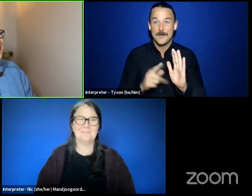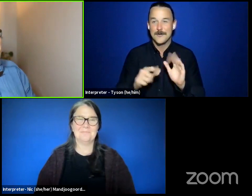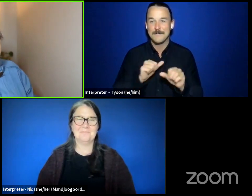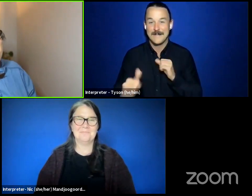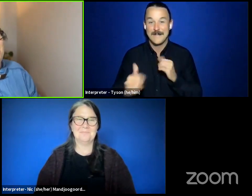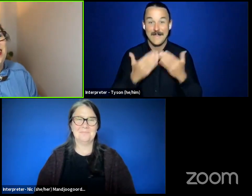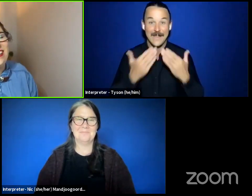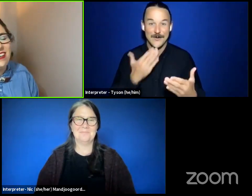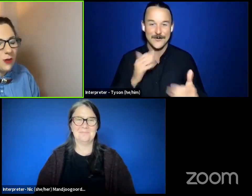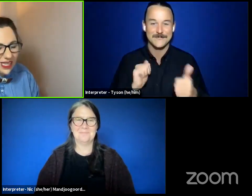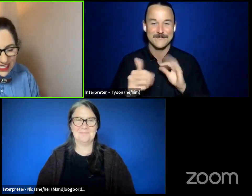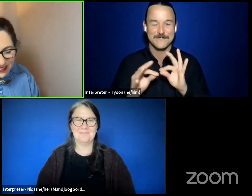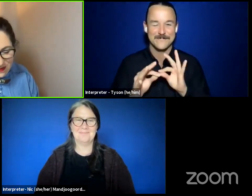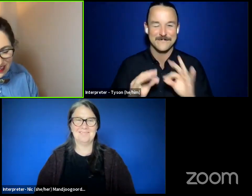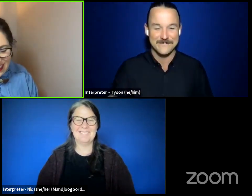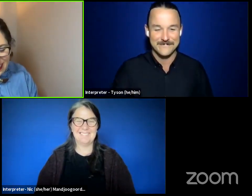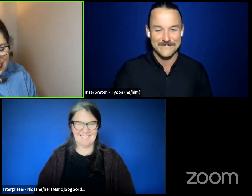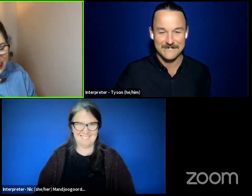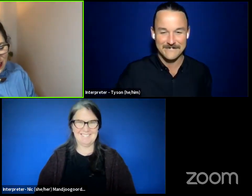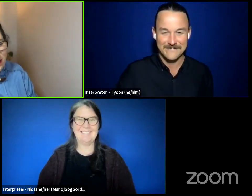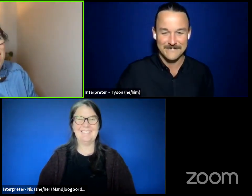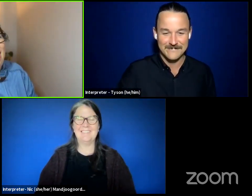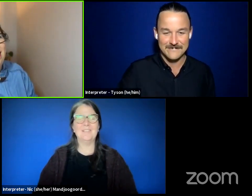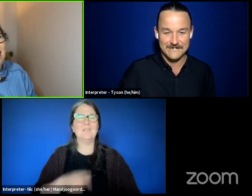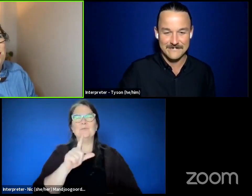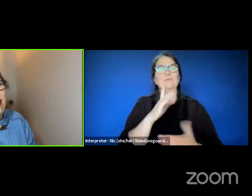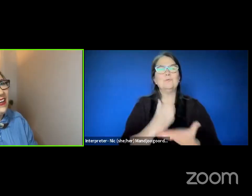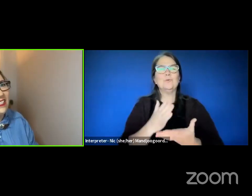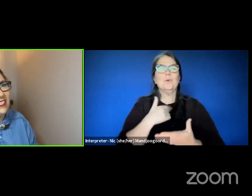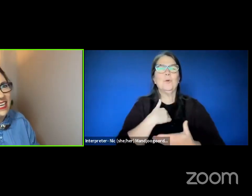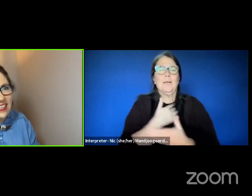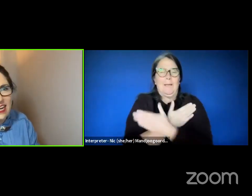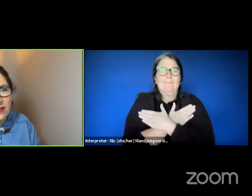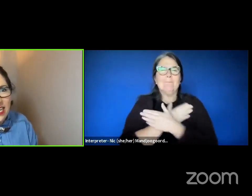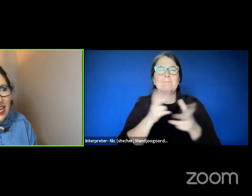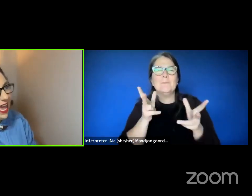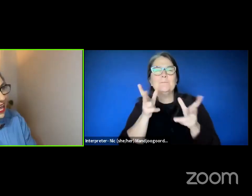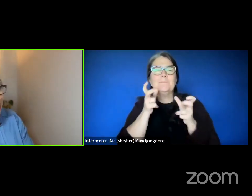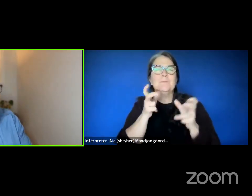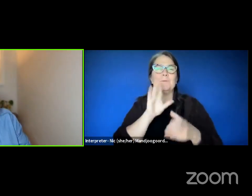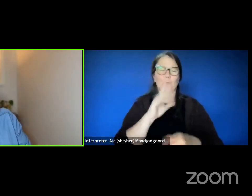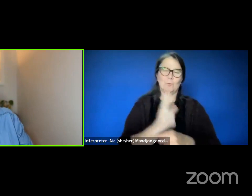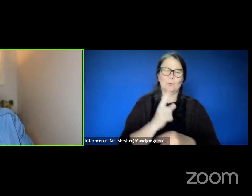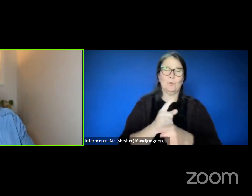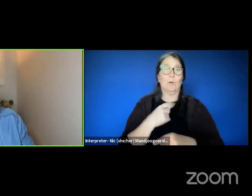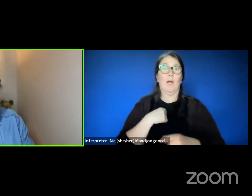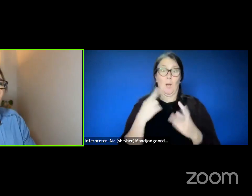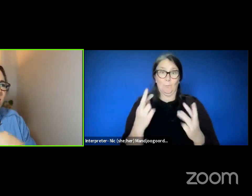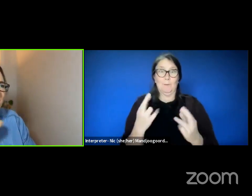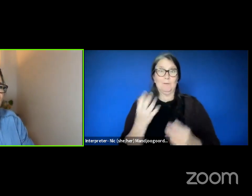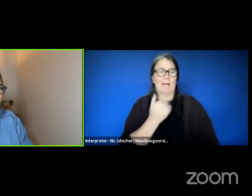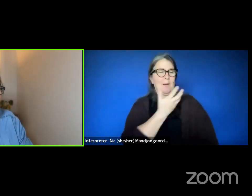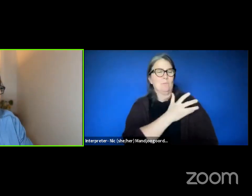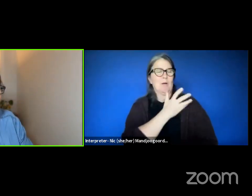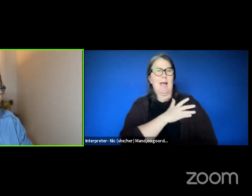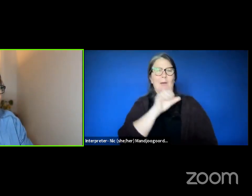Then you're the best. Thank you so much. You're just always and then You're just always an inspiration to listen to and the proud agent. and dad